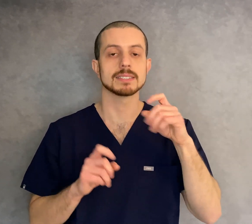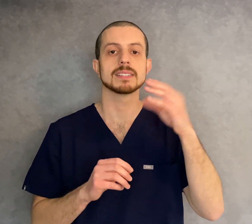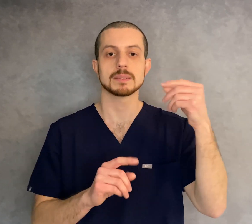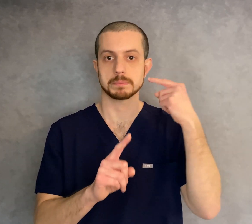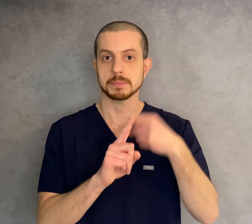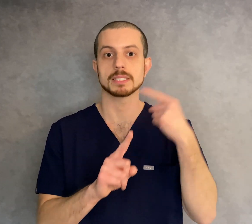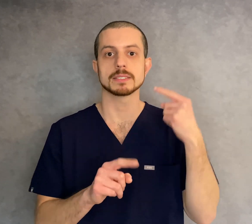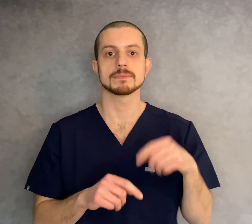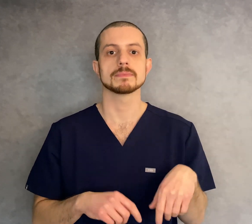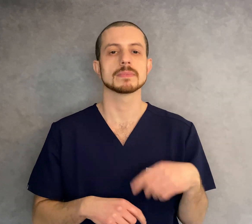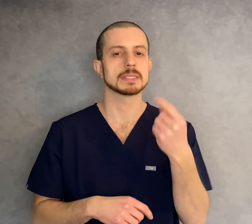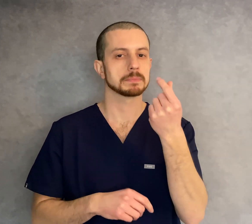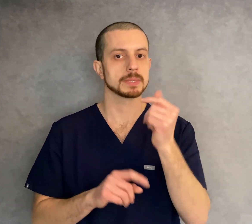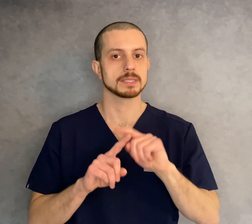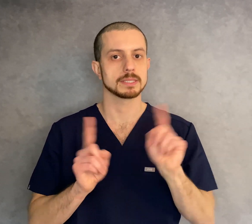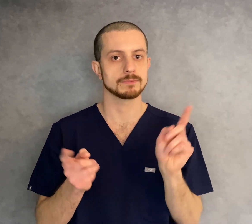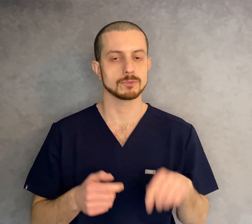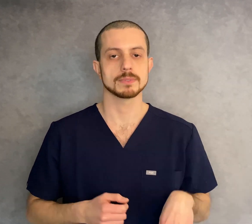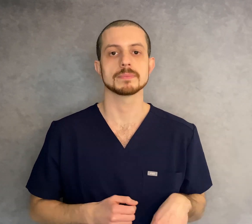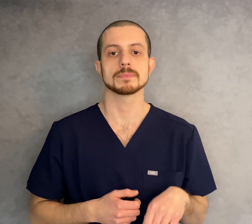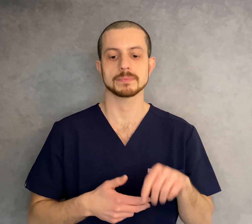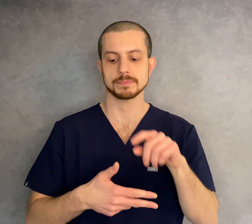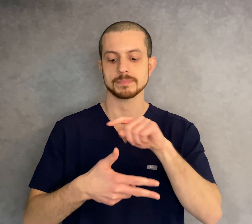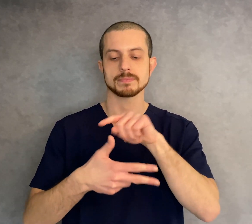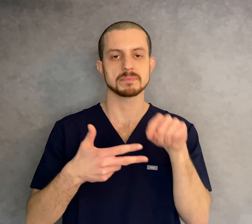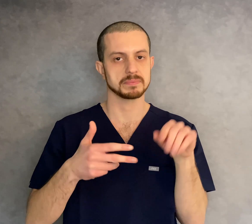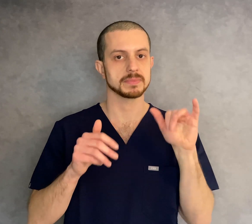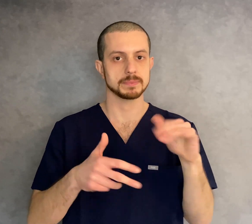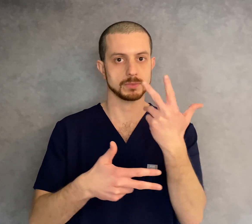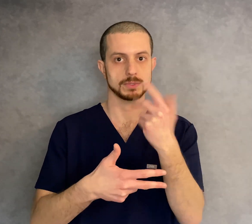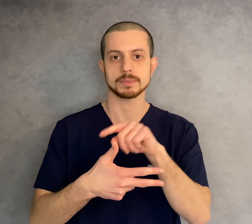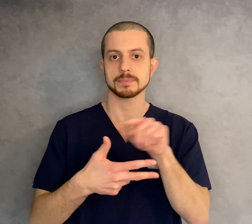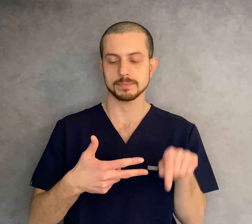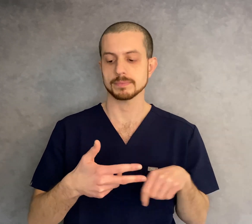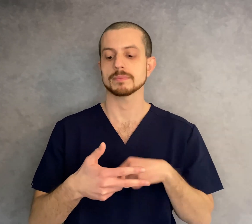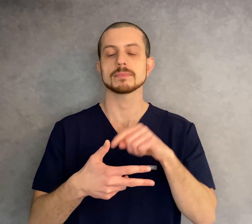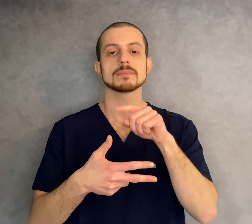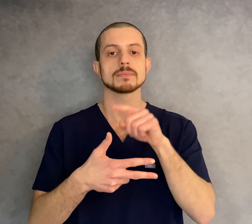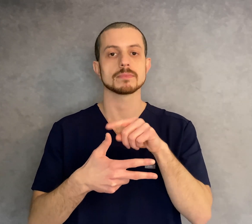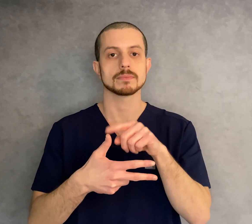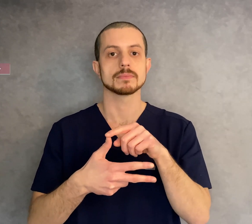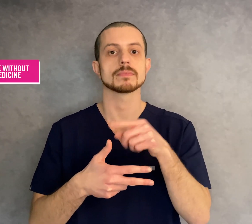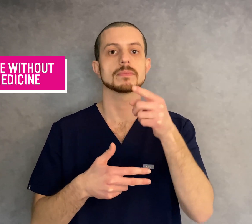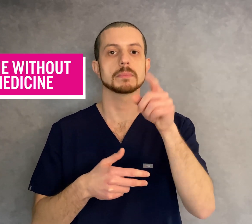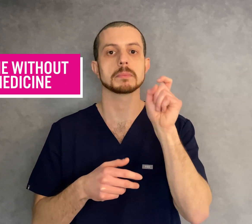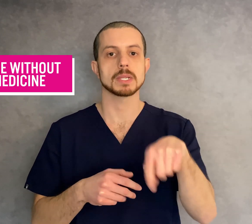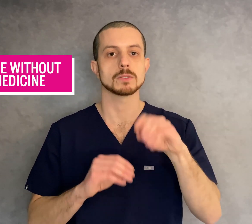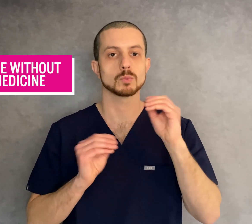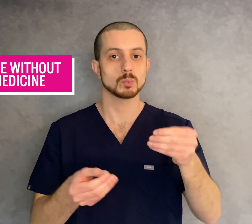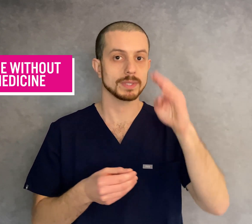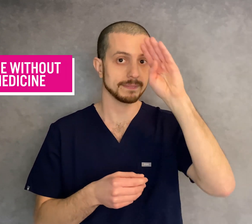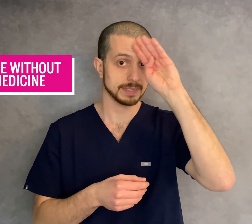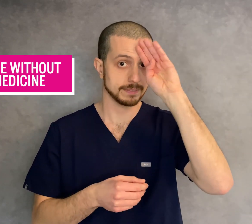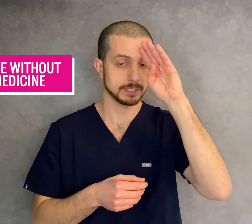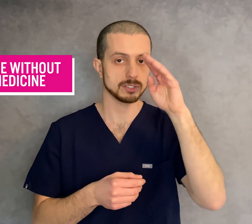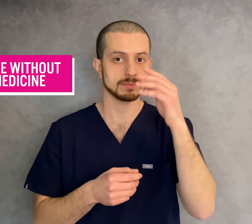were determined to be positive, it is a little bit different. In that case, there are also three criteria. (1) You must no longer have a fever